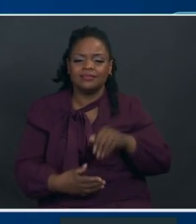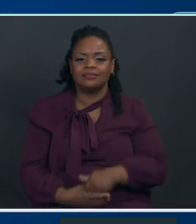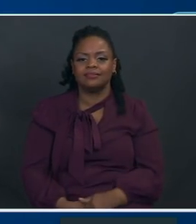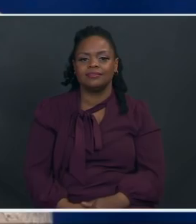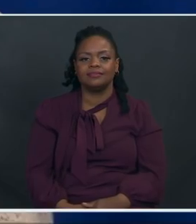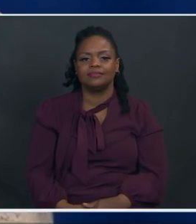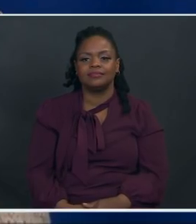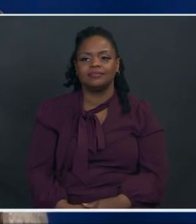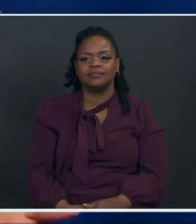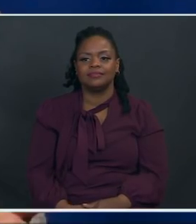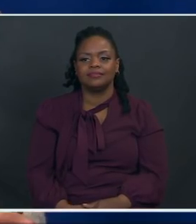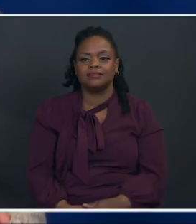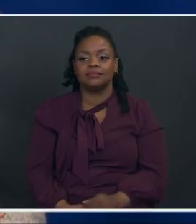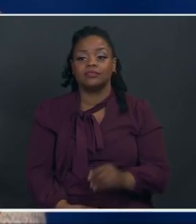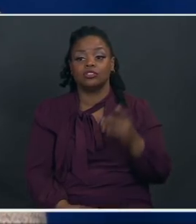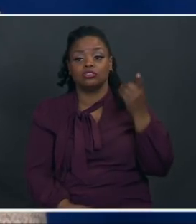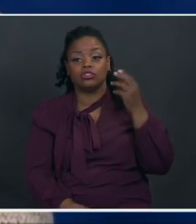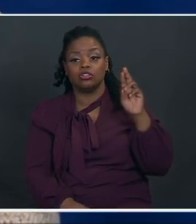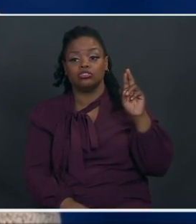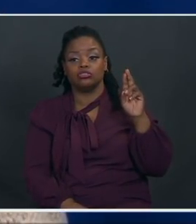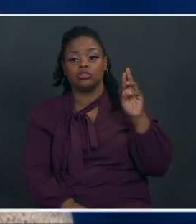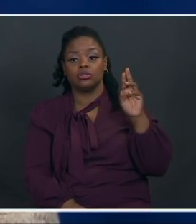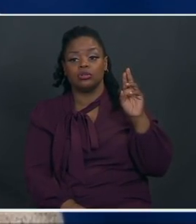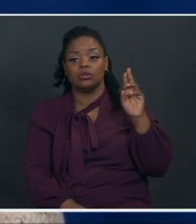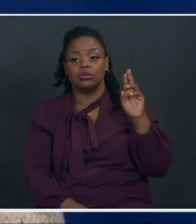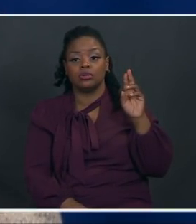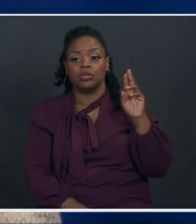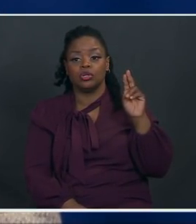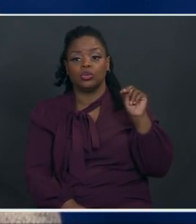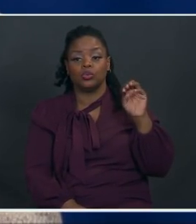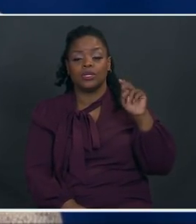So, we are 100 percent committed to making sure